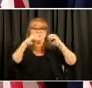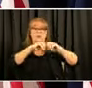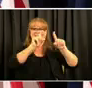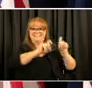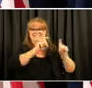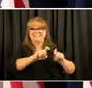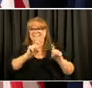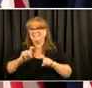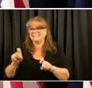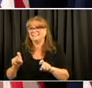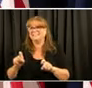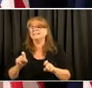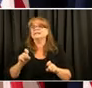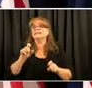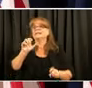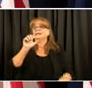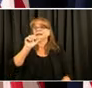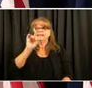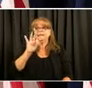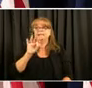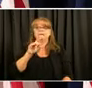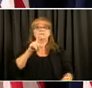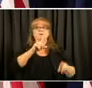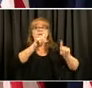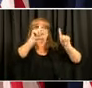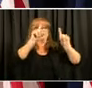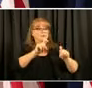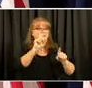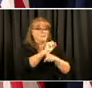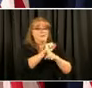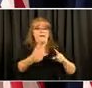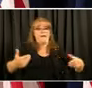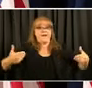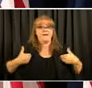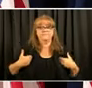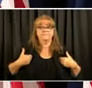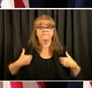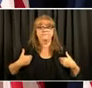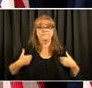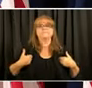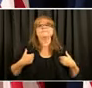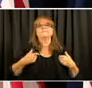um we know we're missing uh people until they show up in the hospital which is often two weeks later